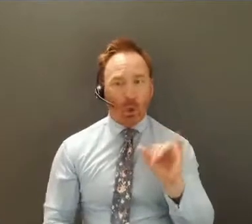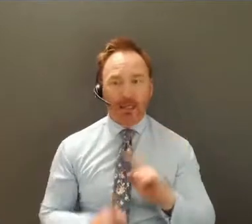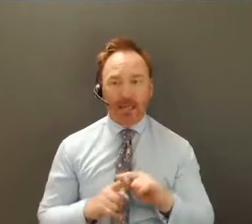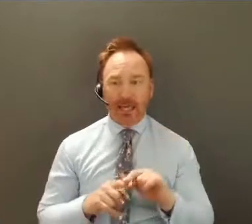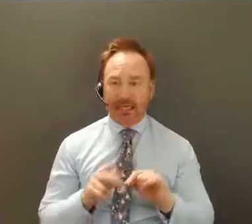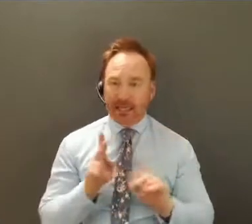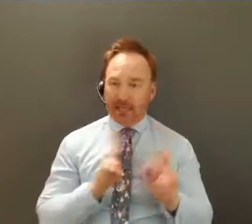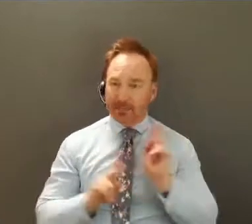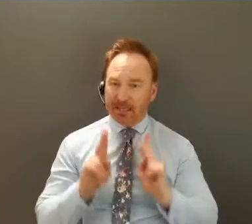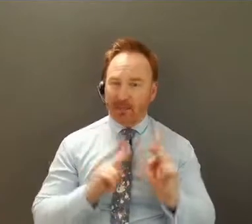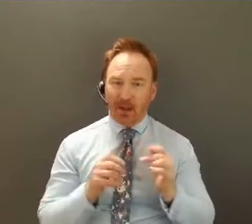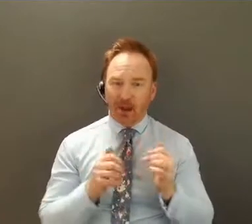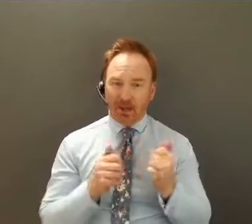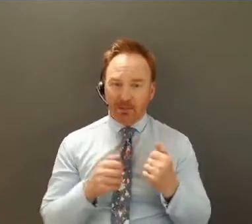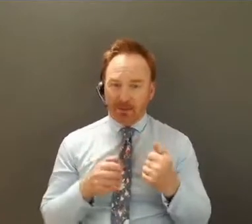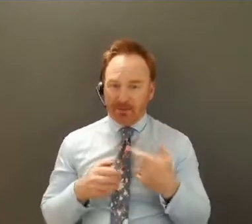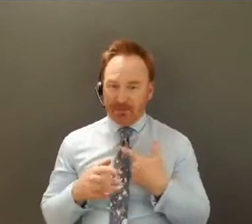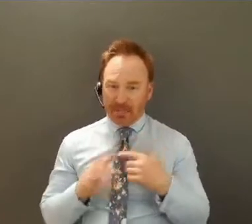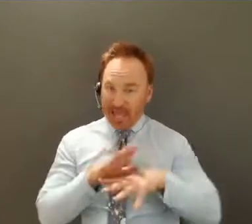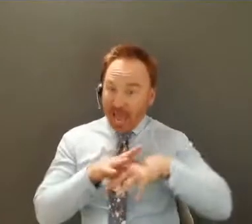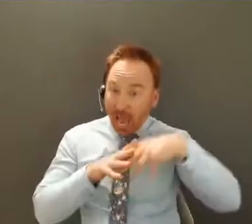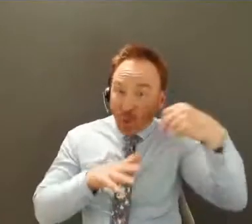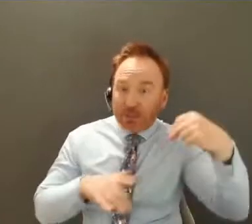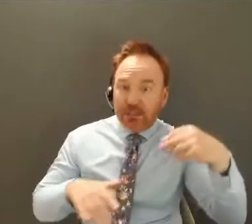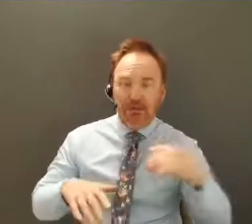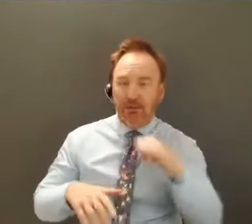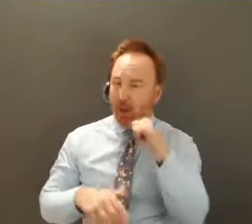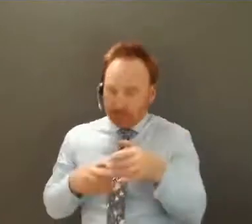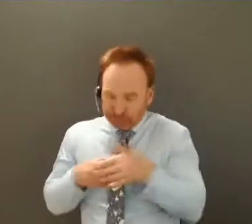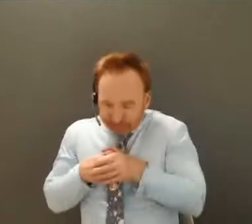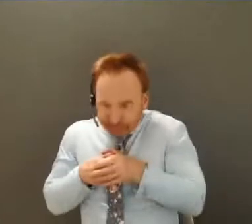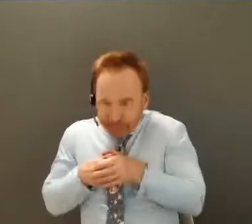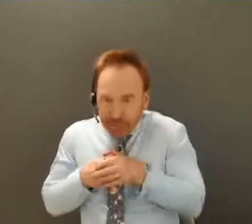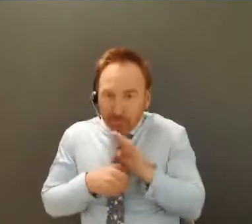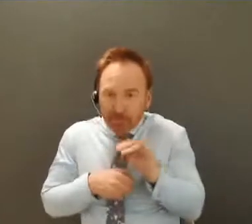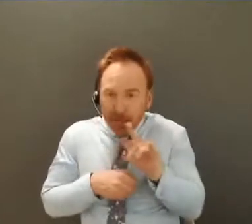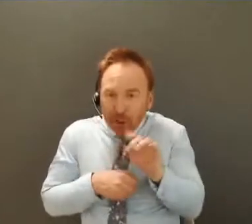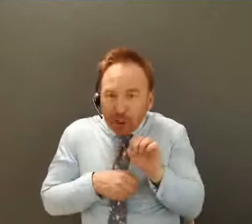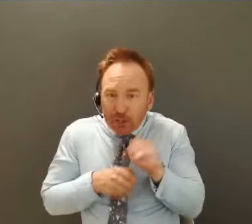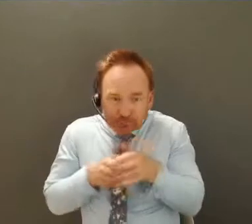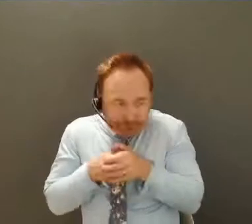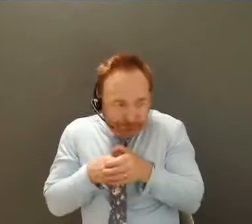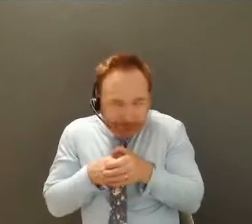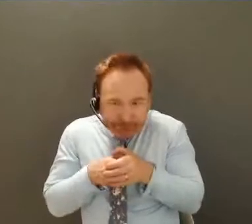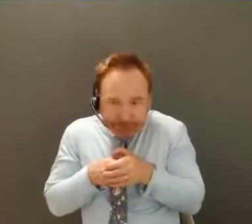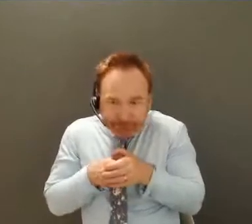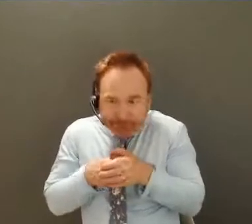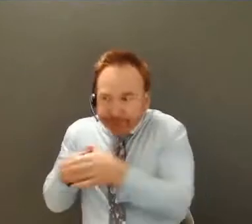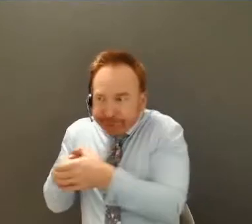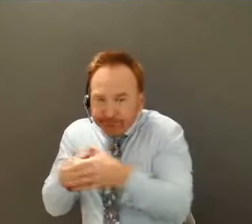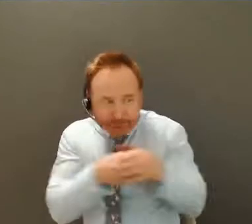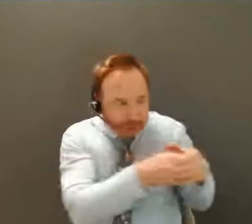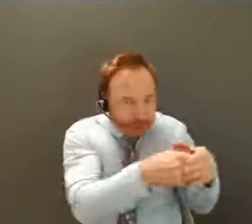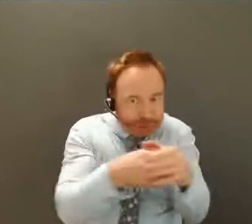communities more easily? I have brought that up as a question for the chiefs to